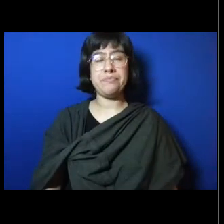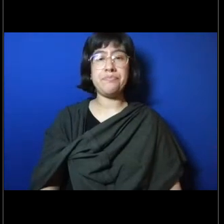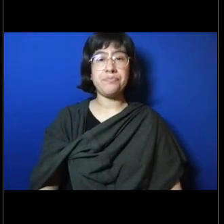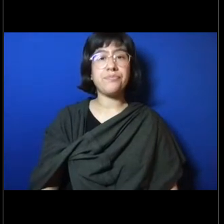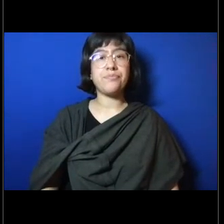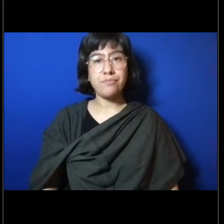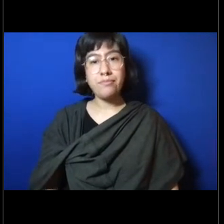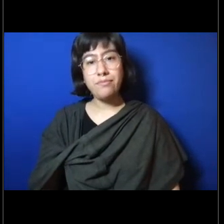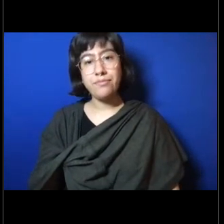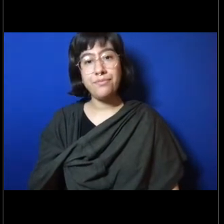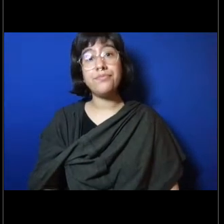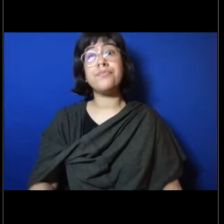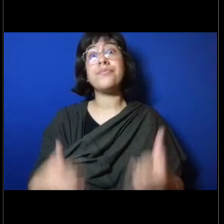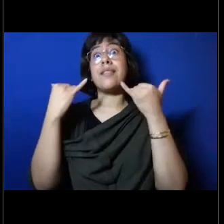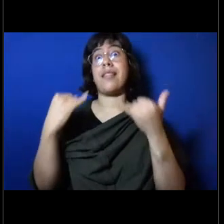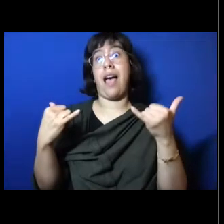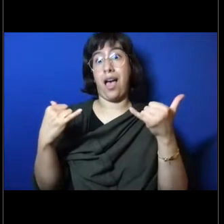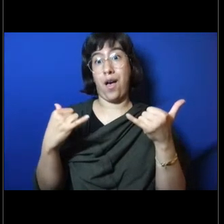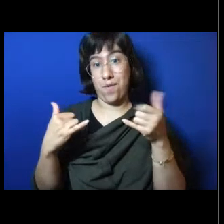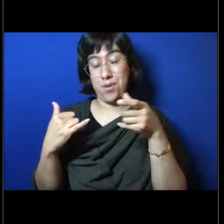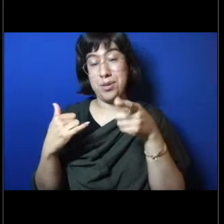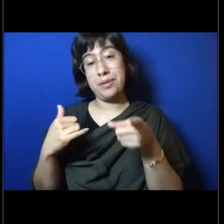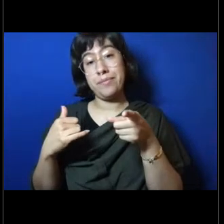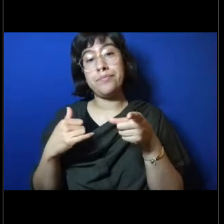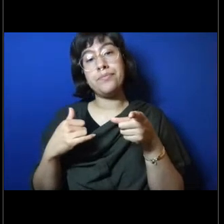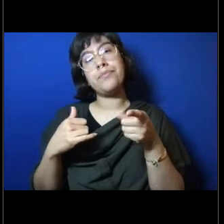Now in fast forward a bit into sort of the modern day,